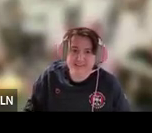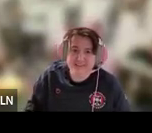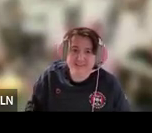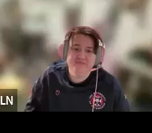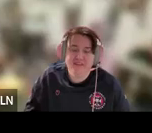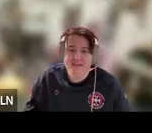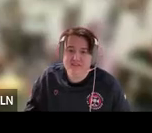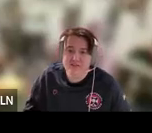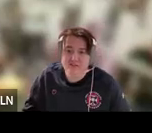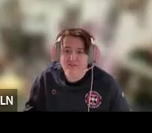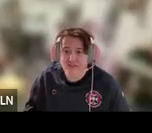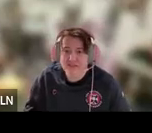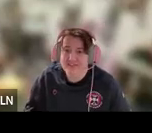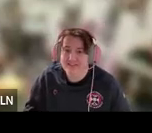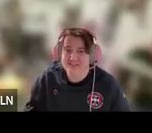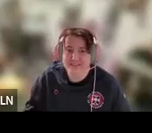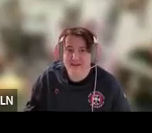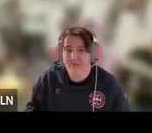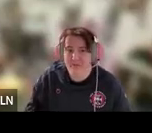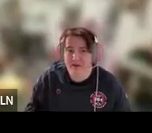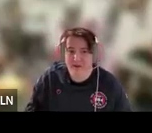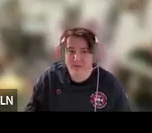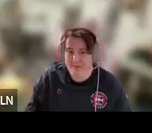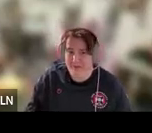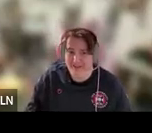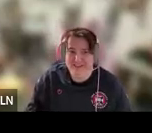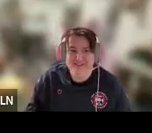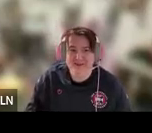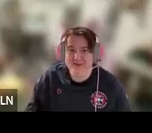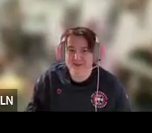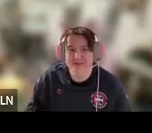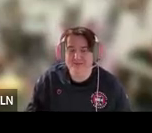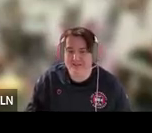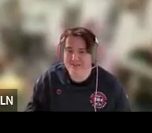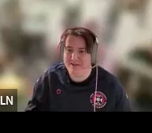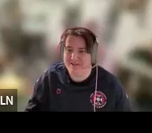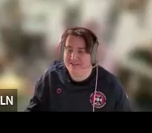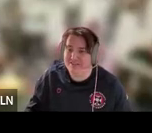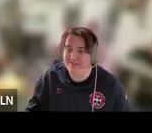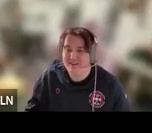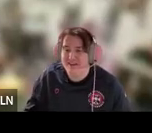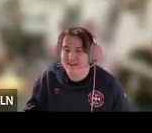Thank you. So firstly, seek help from other people. Don't go through this process by yourself.